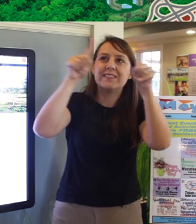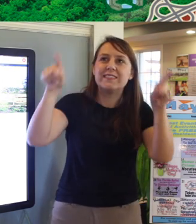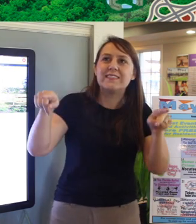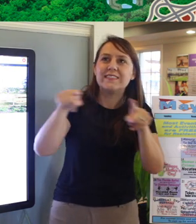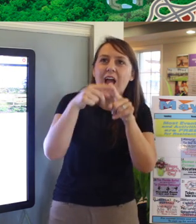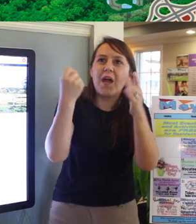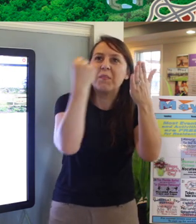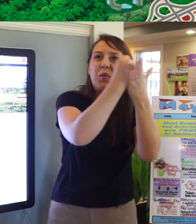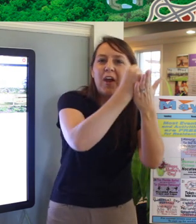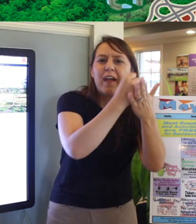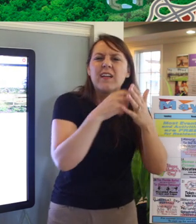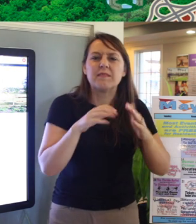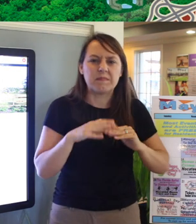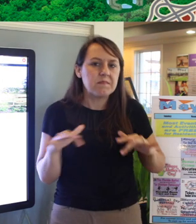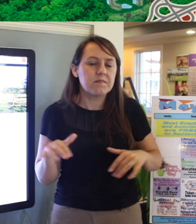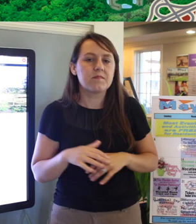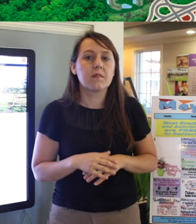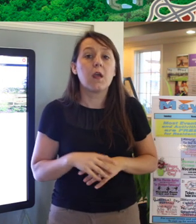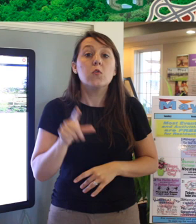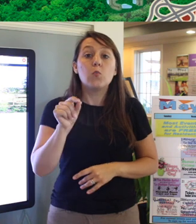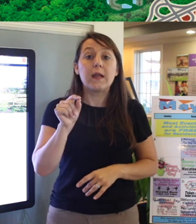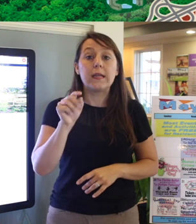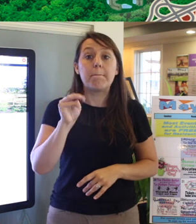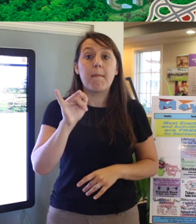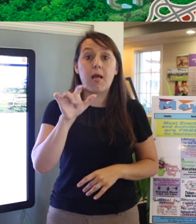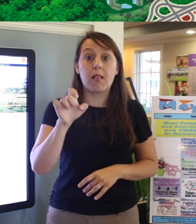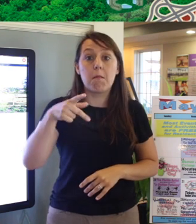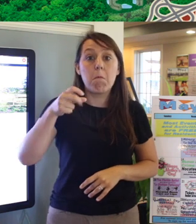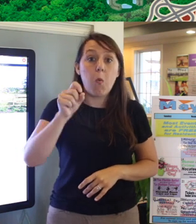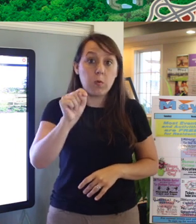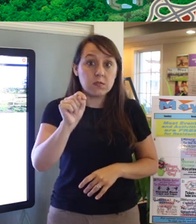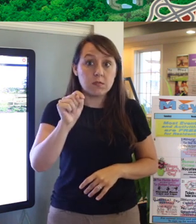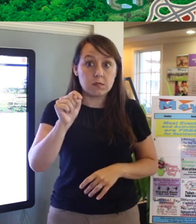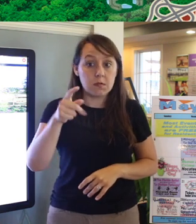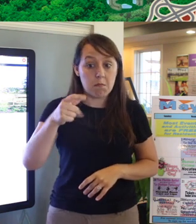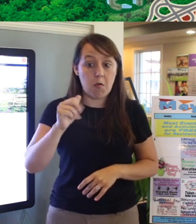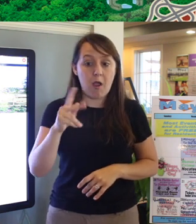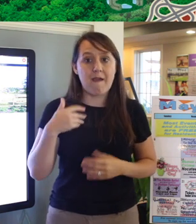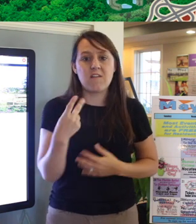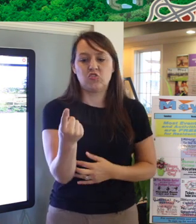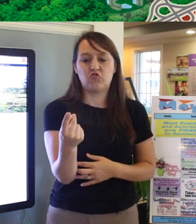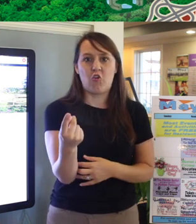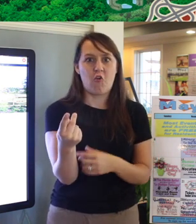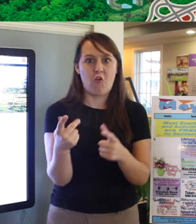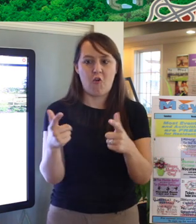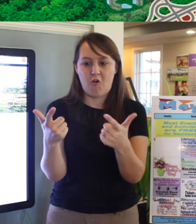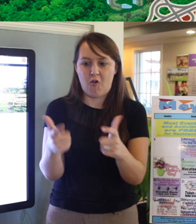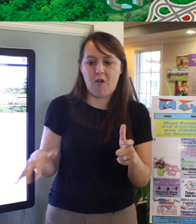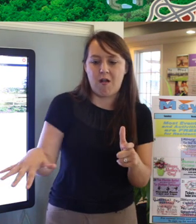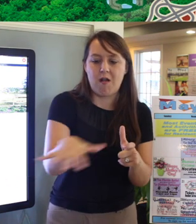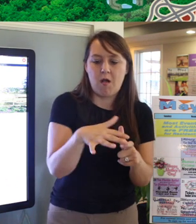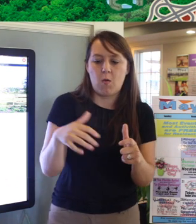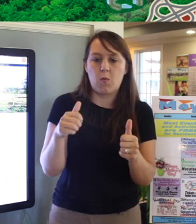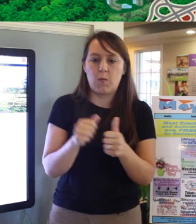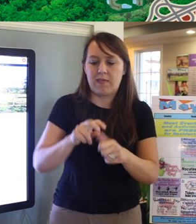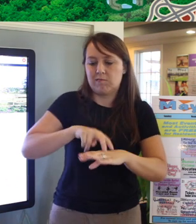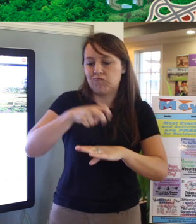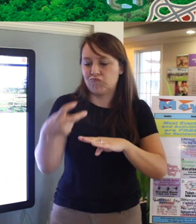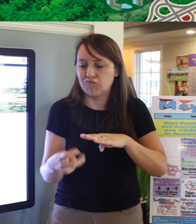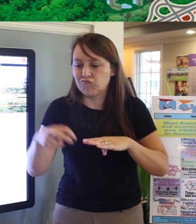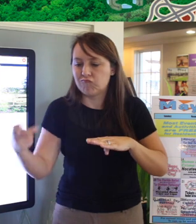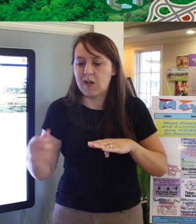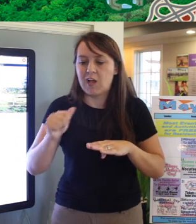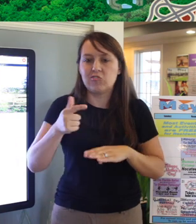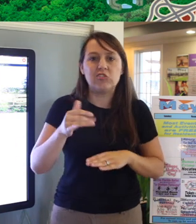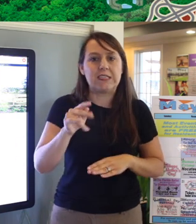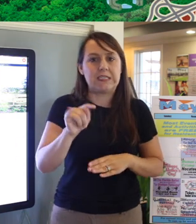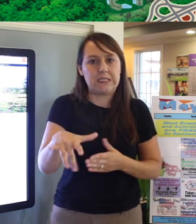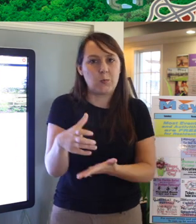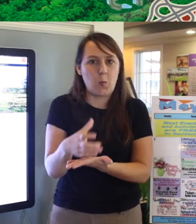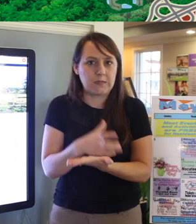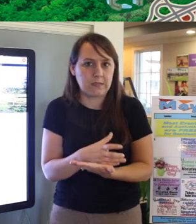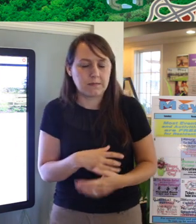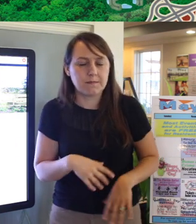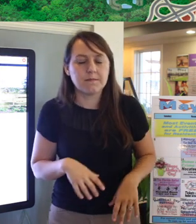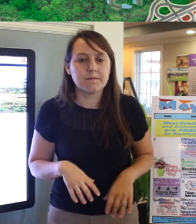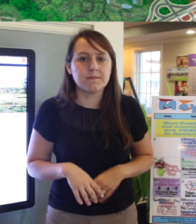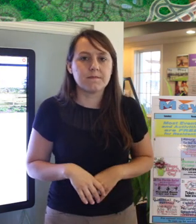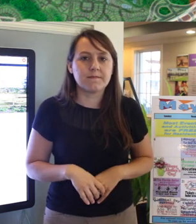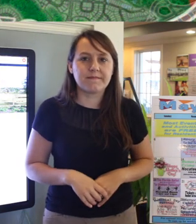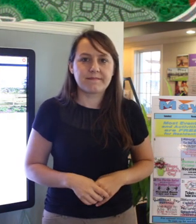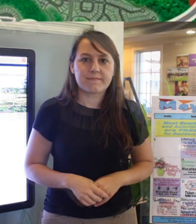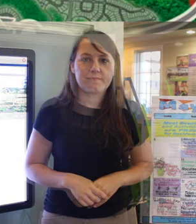Twenty Mile Post park actually has a dog park for large and small dogs with an agility course